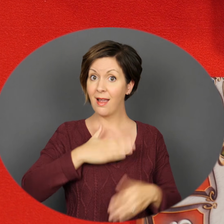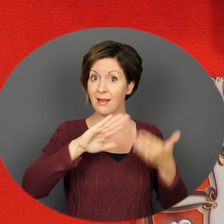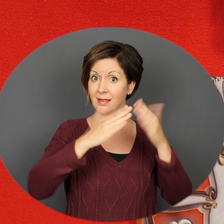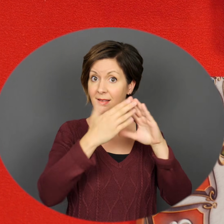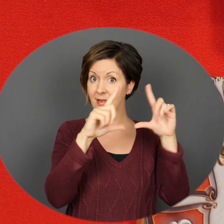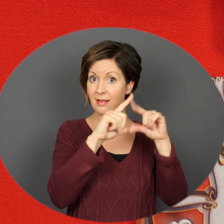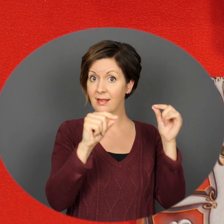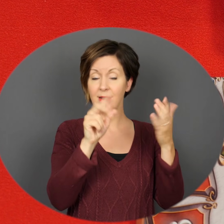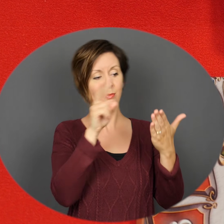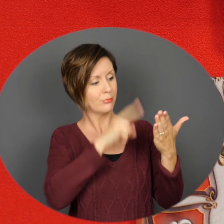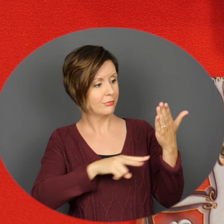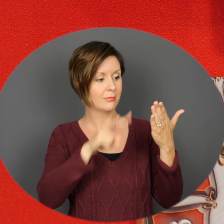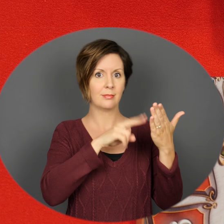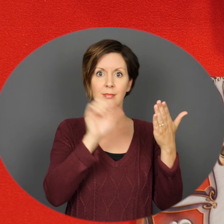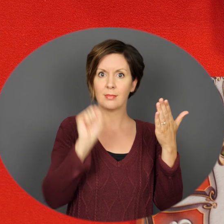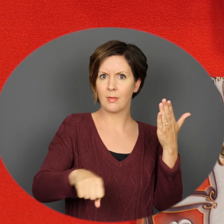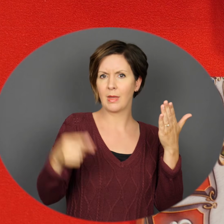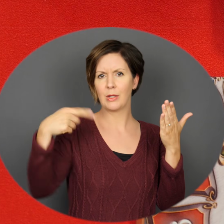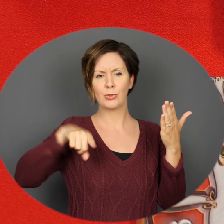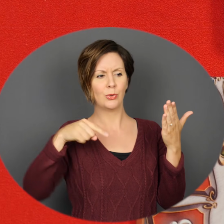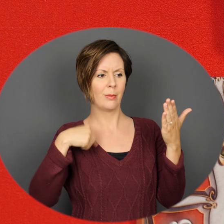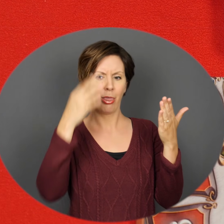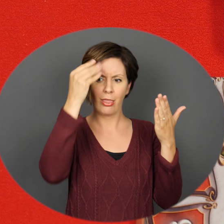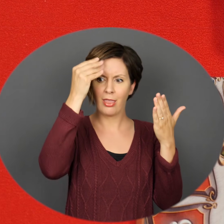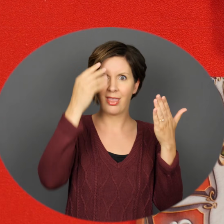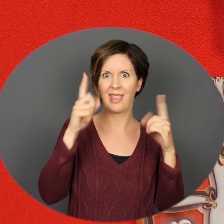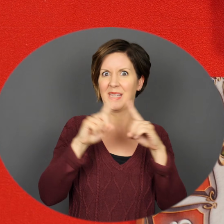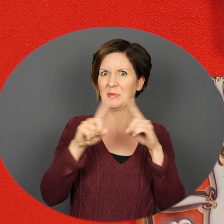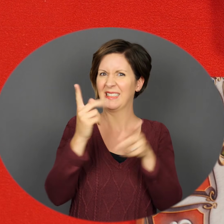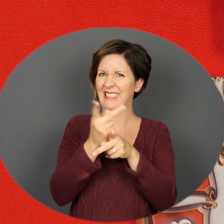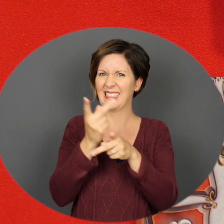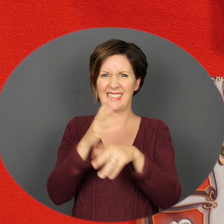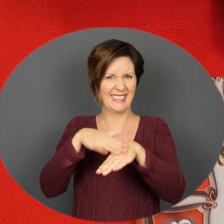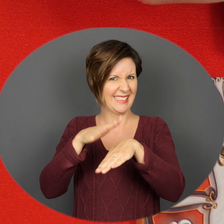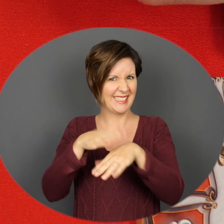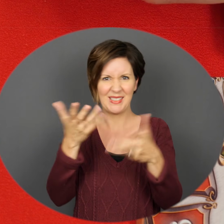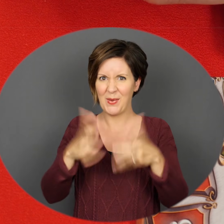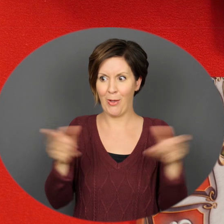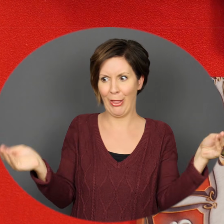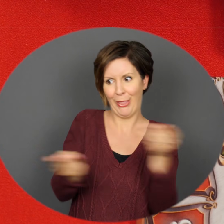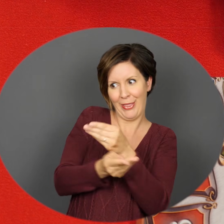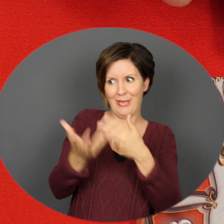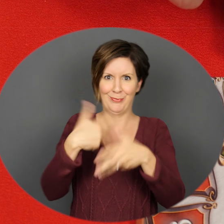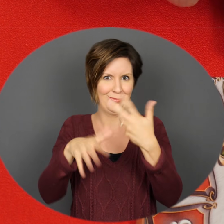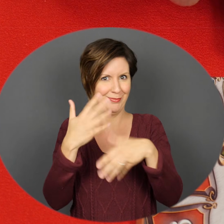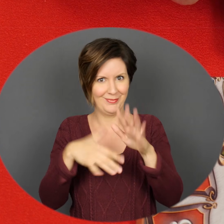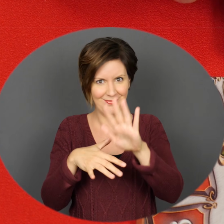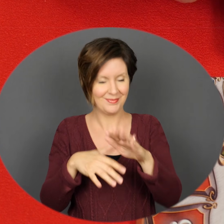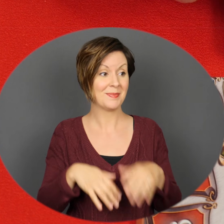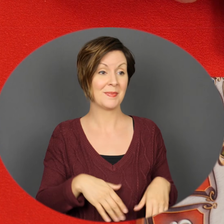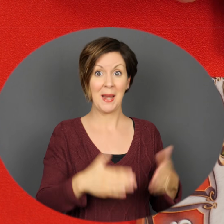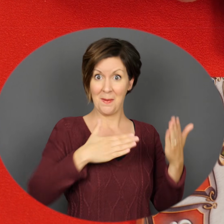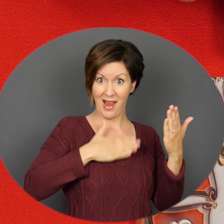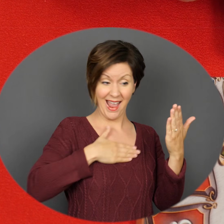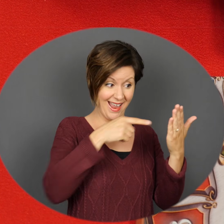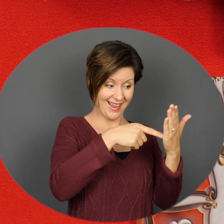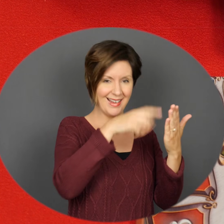but just be sure not to mix up any old and new cards together until after you've decided which of the new ones you want to keep. You can't, for example,